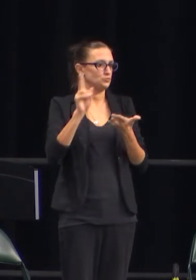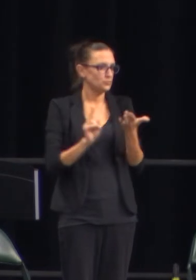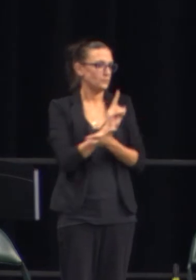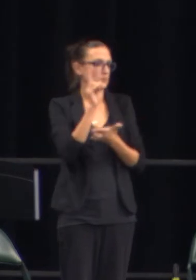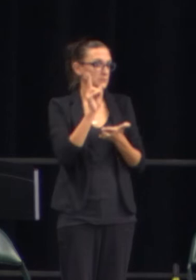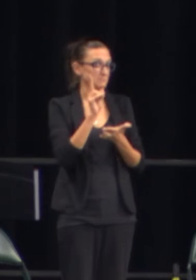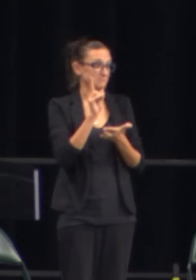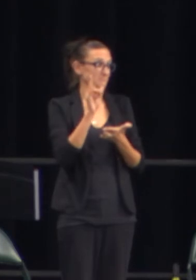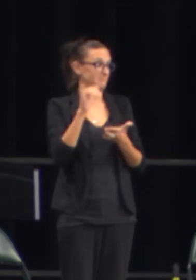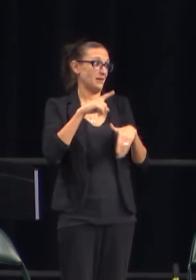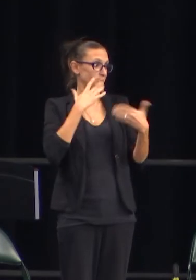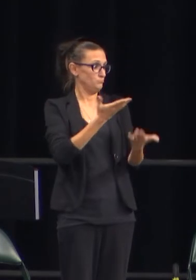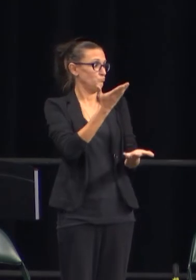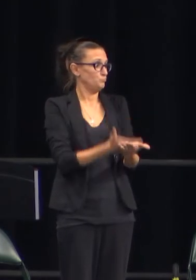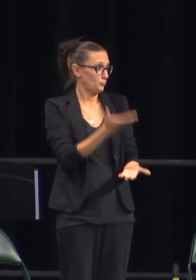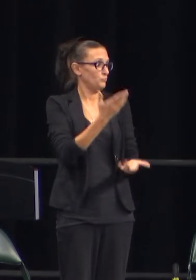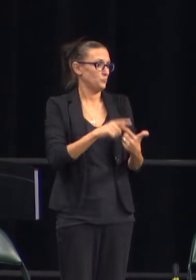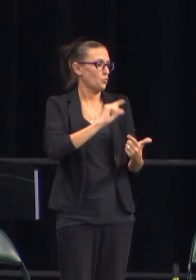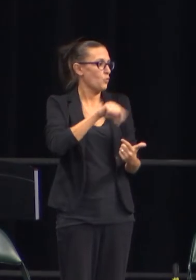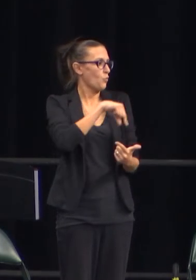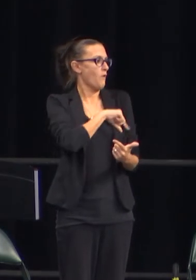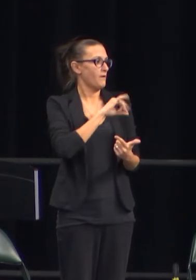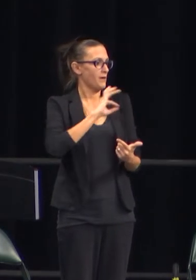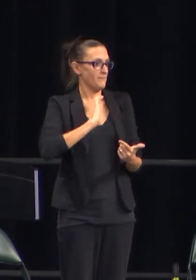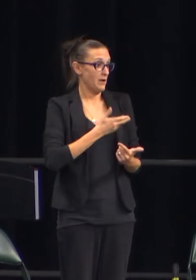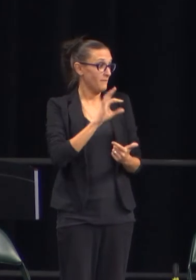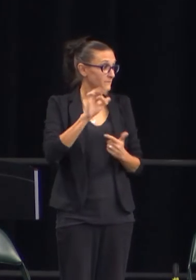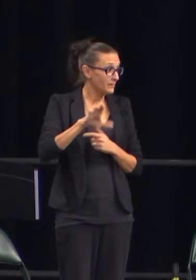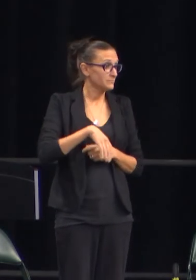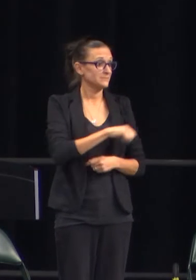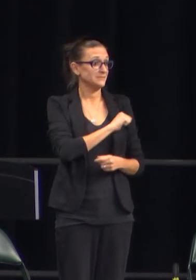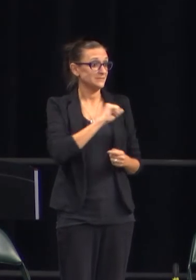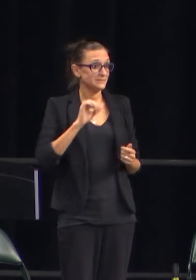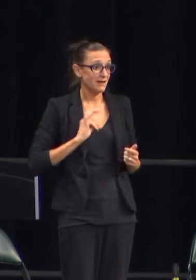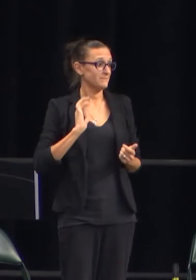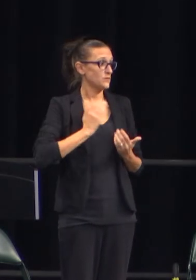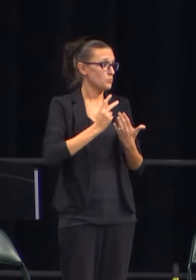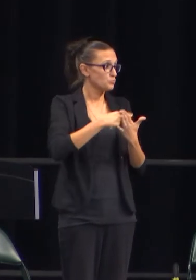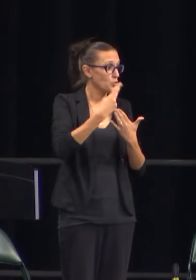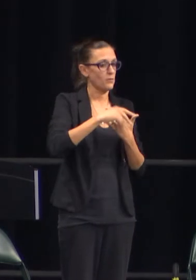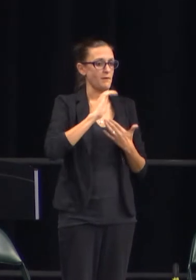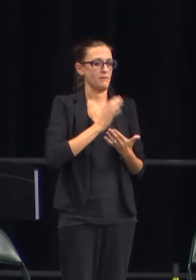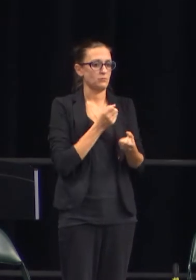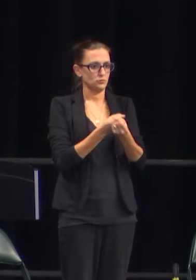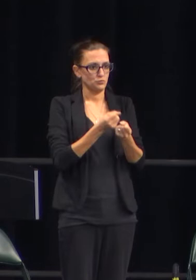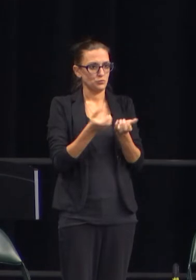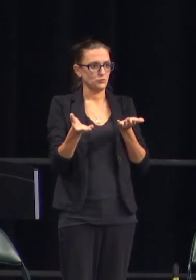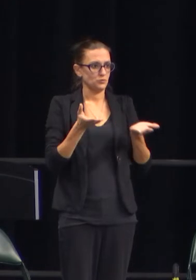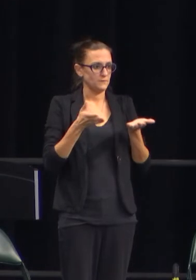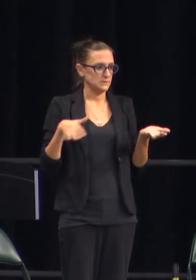That's a testament to the quality of our faculty, our staff, our programs, and our support services.